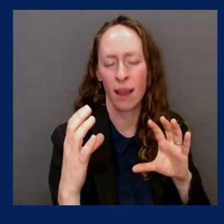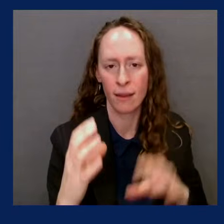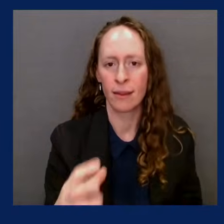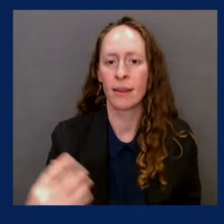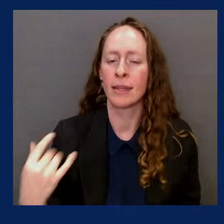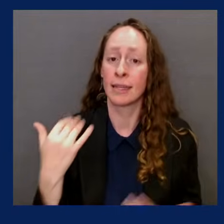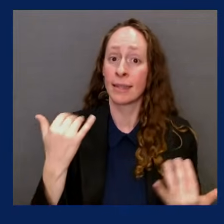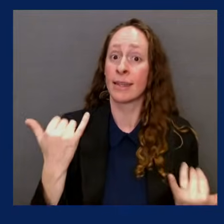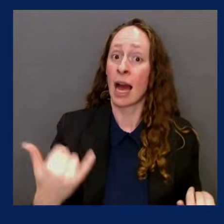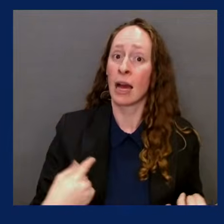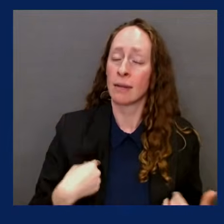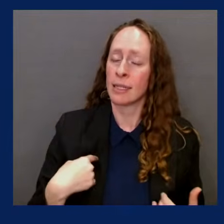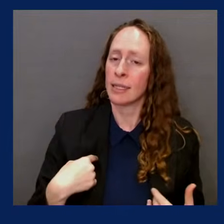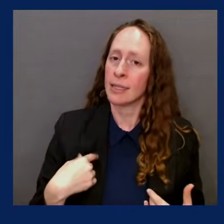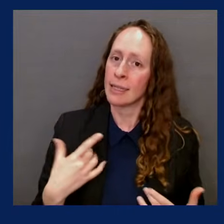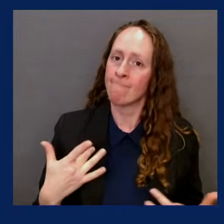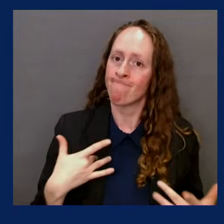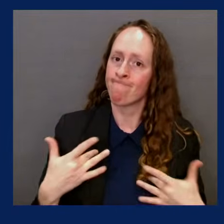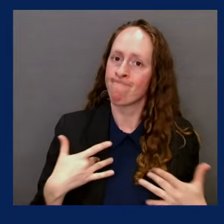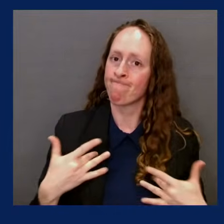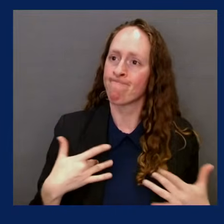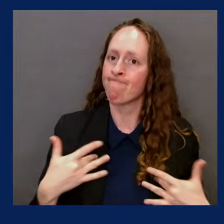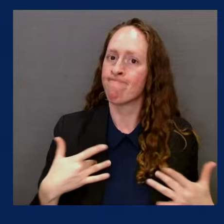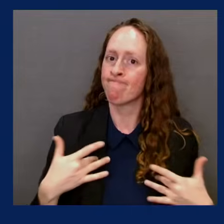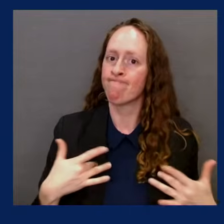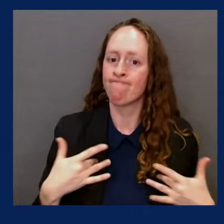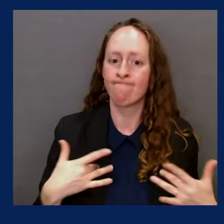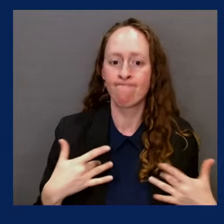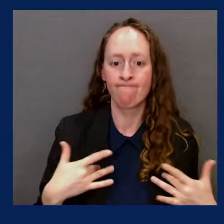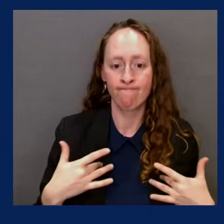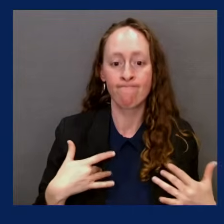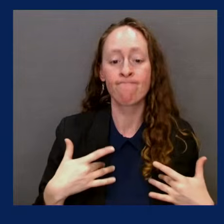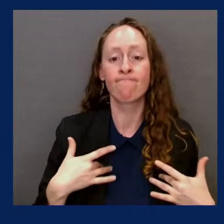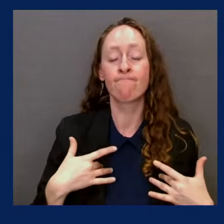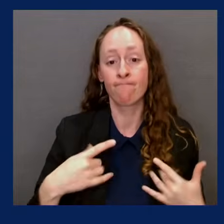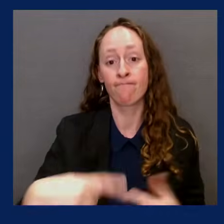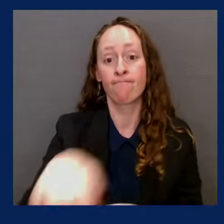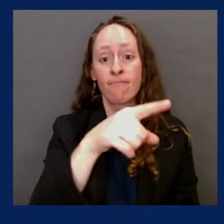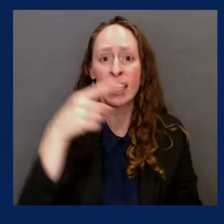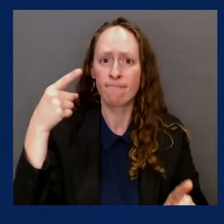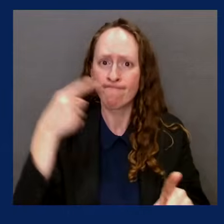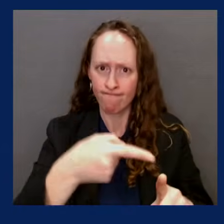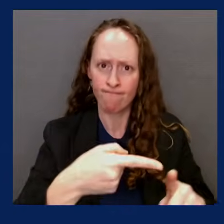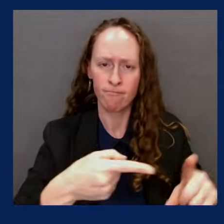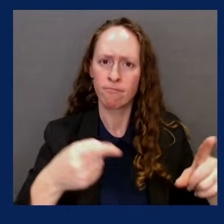pouring gasoline on fire is what it's like. They -- this was the deal. The deal was made,